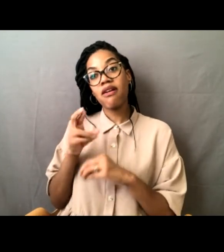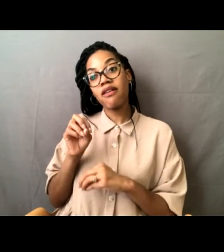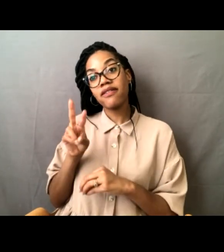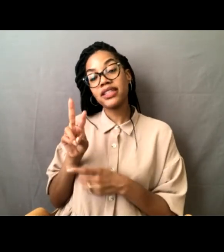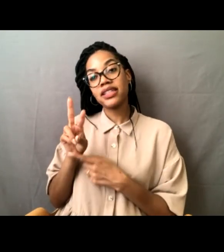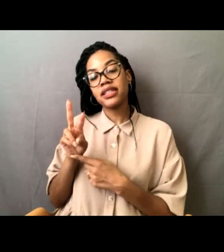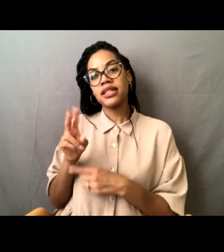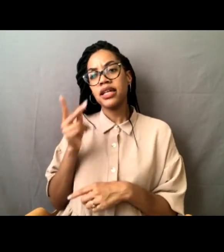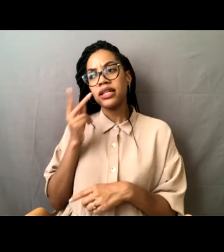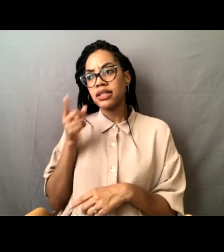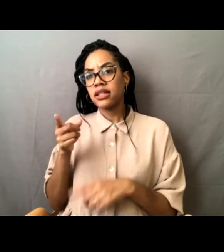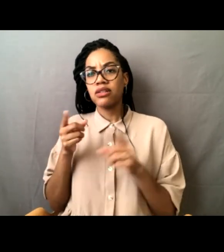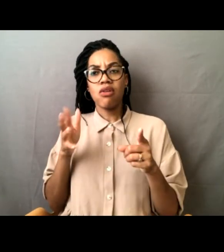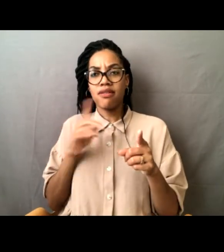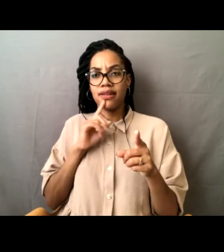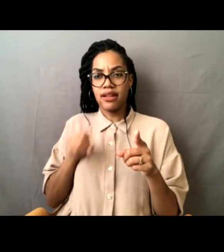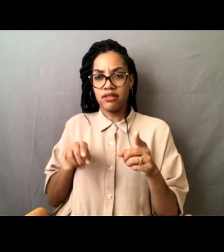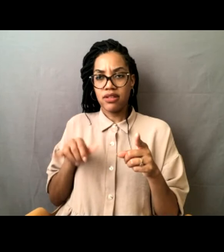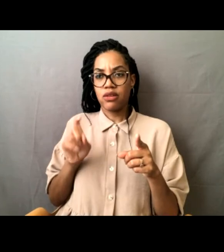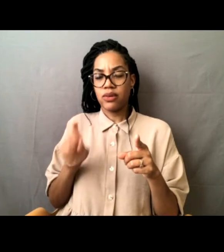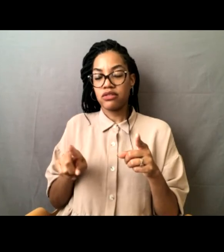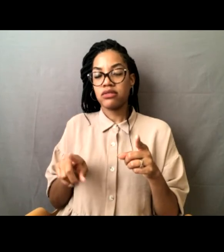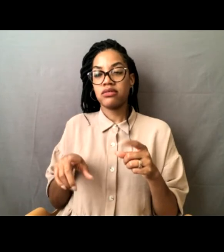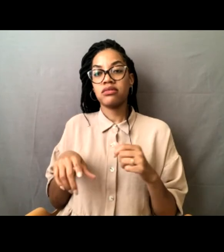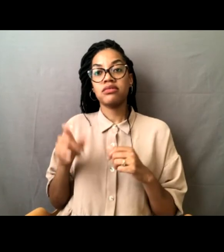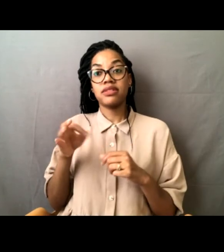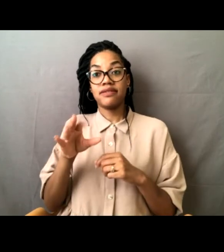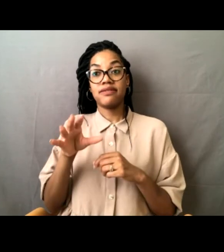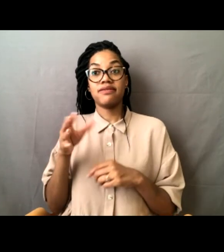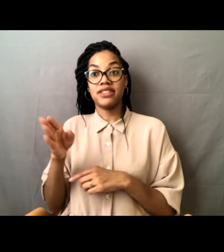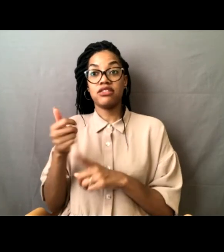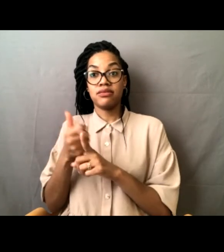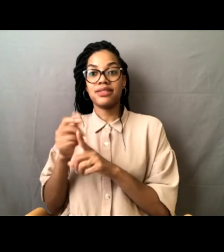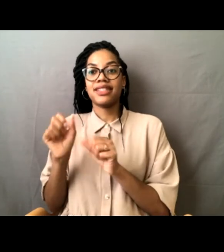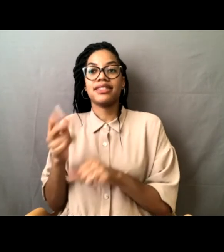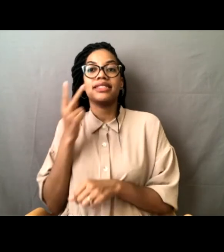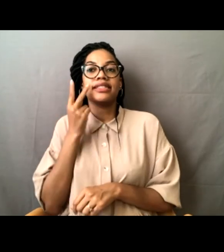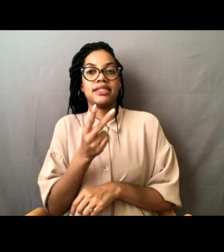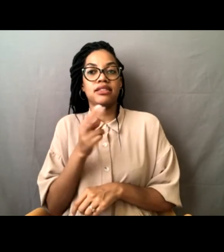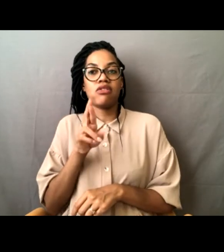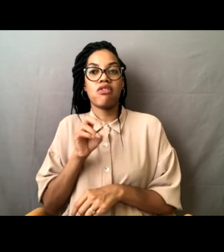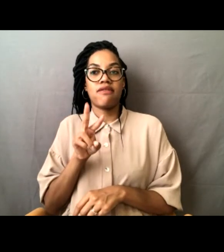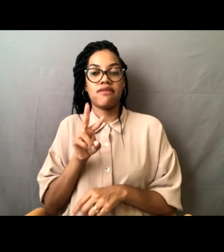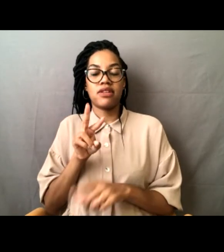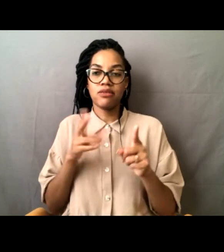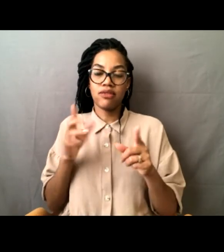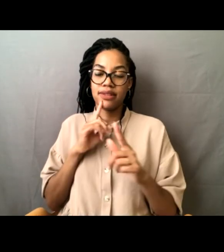but I think you already answered that and that was whether the fish can see the ROV. So you told us that.